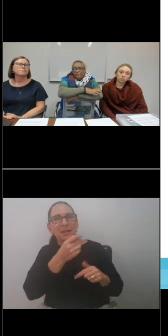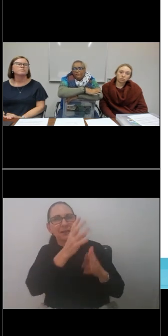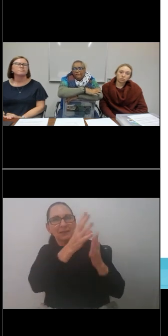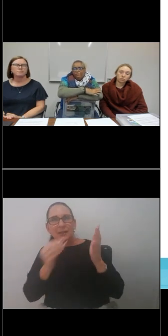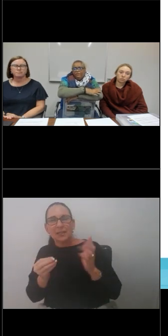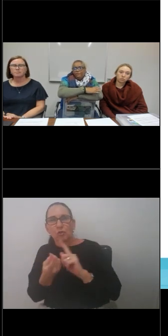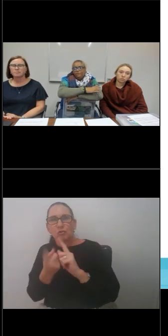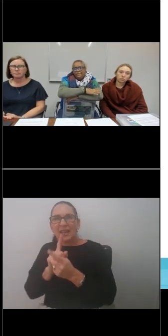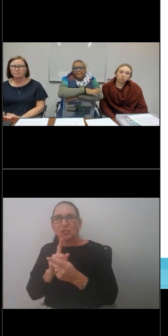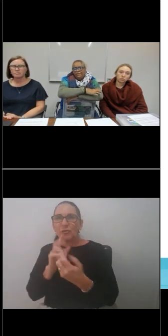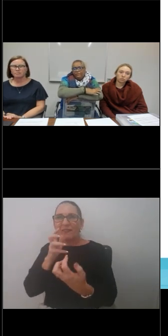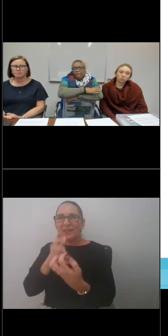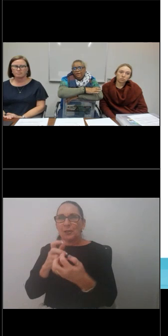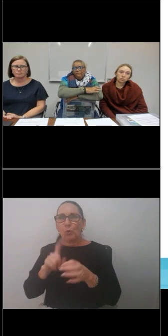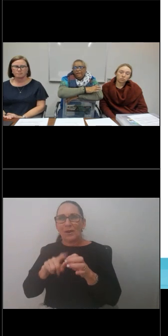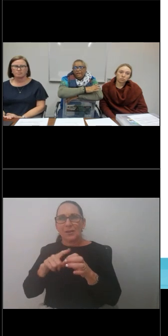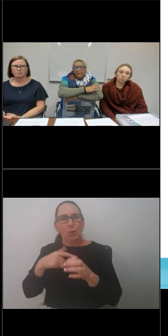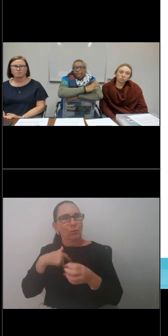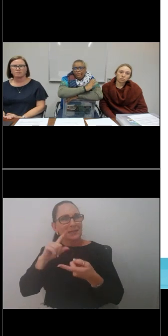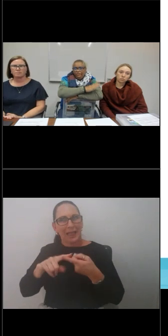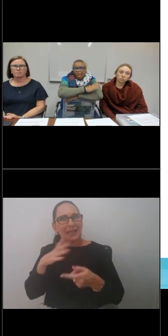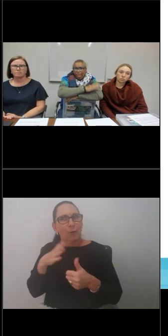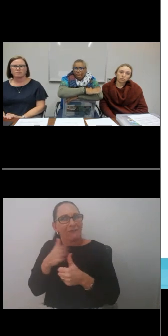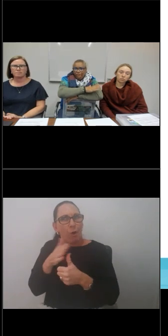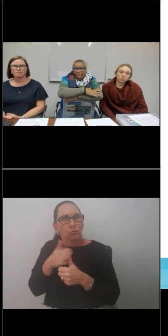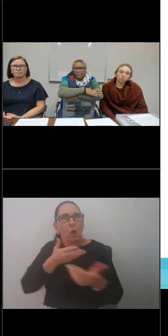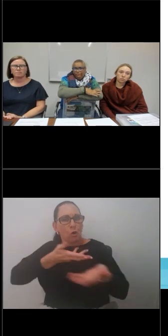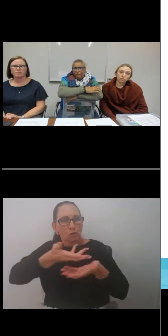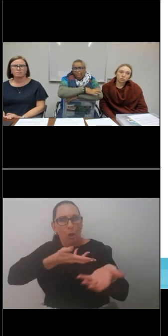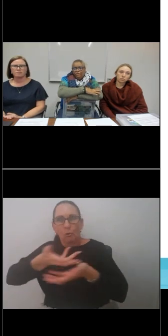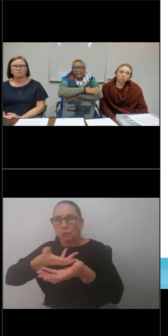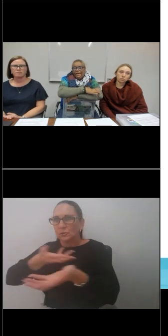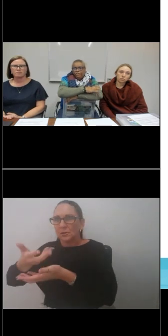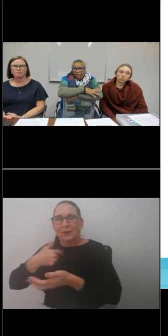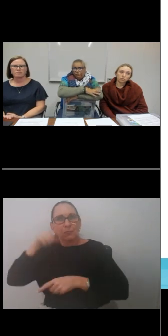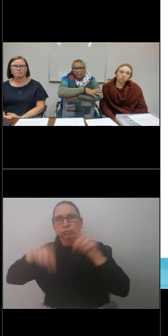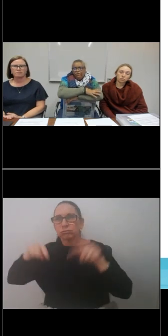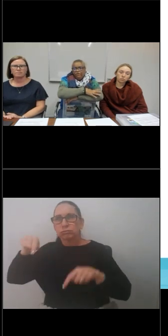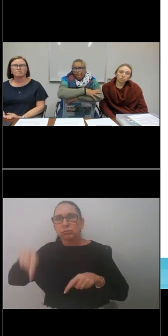here because in Queensland we do have we do have diversity of Aboriginal and Torres Strait Islander